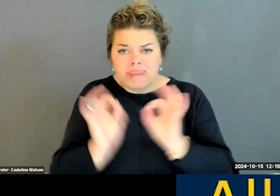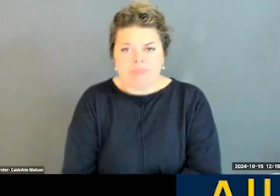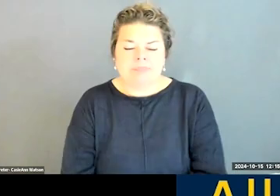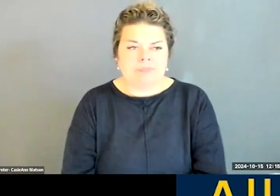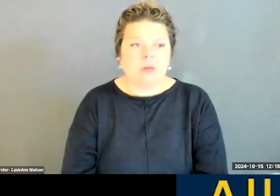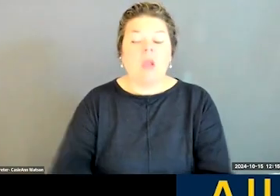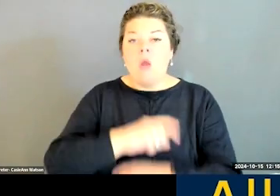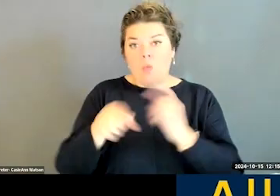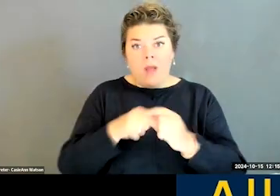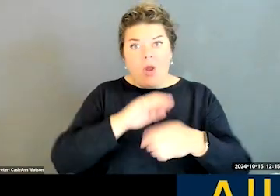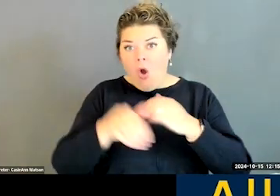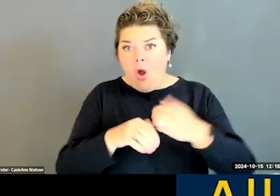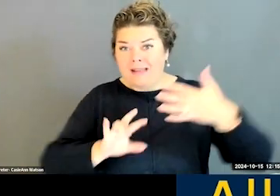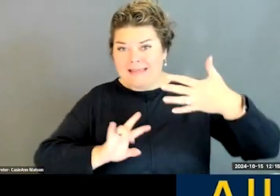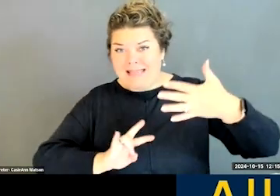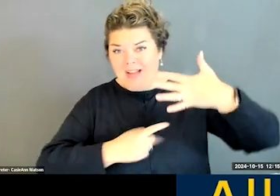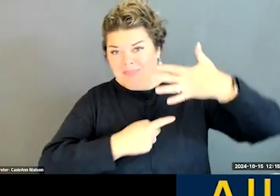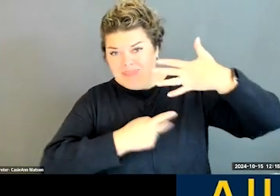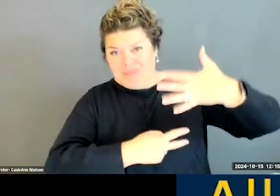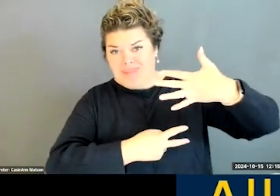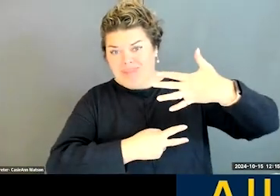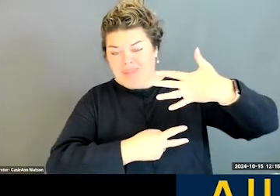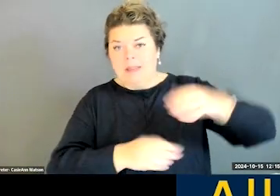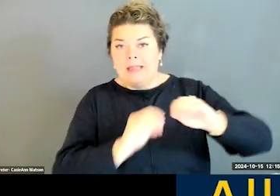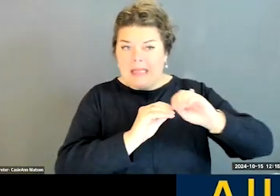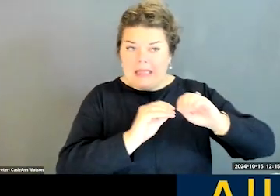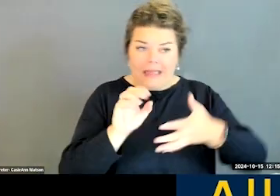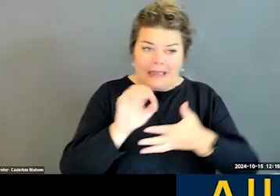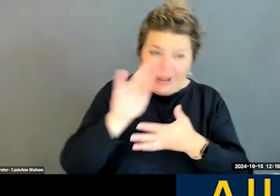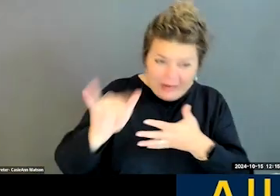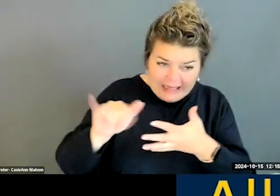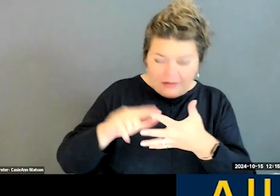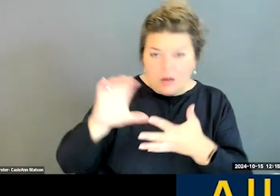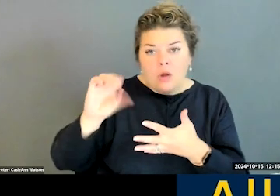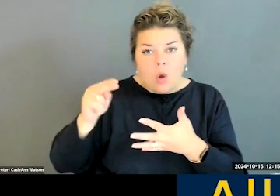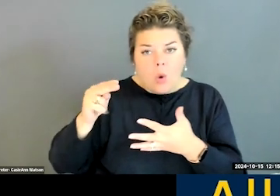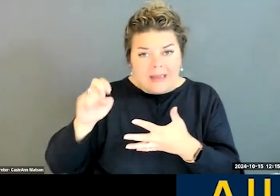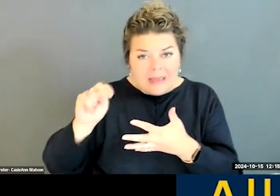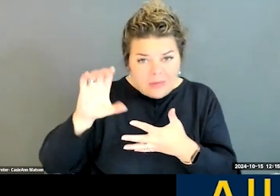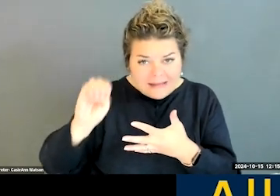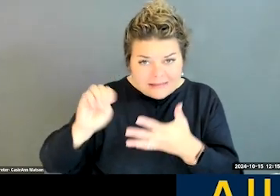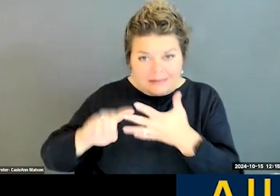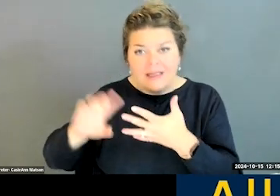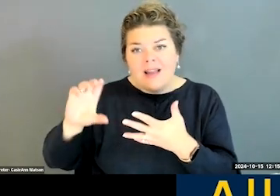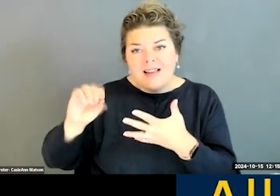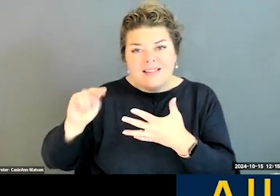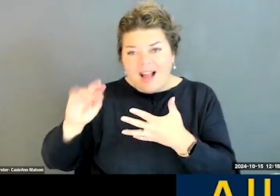So when we look at all seven Cs, "Clarity, Coherence, Confidence, Correctness,